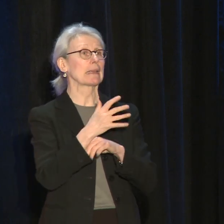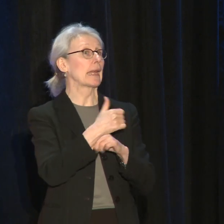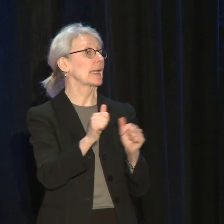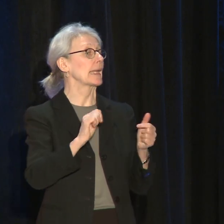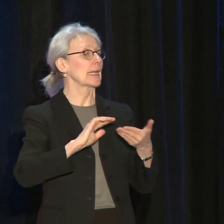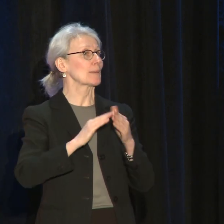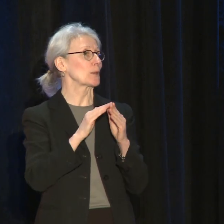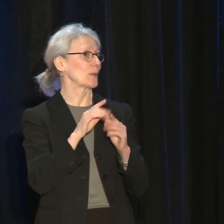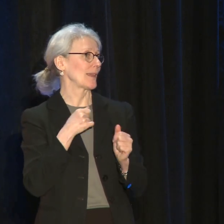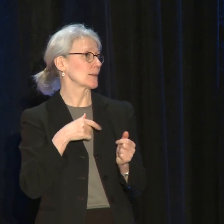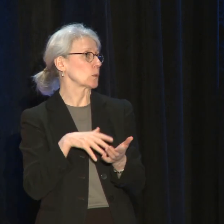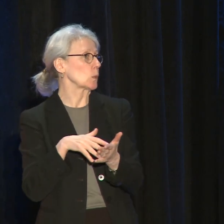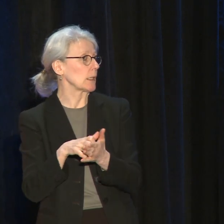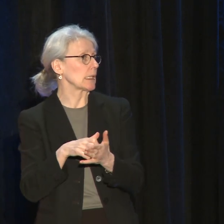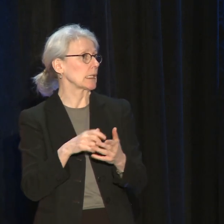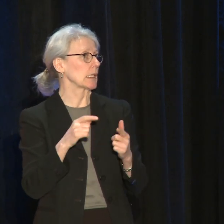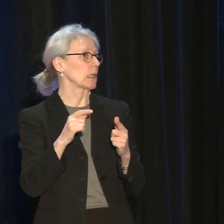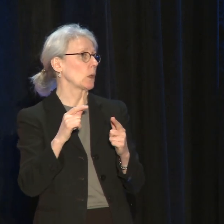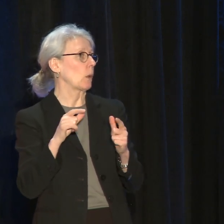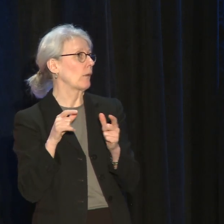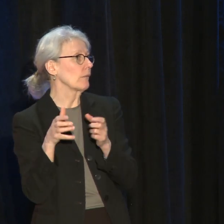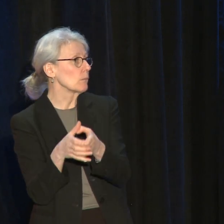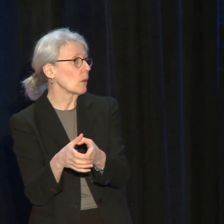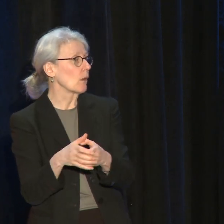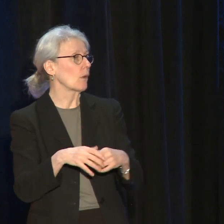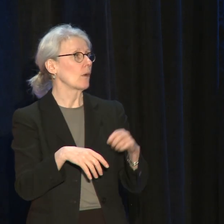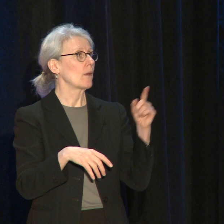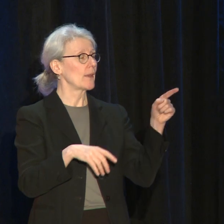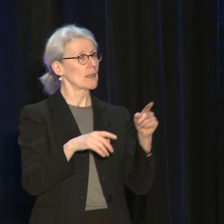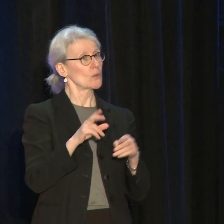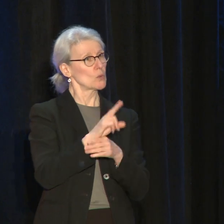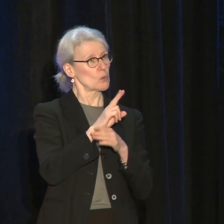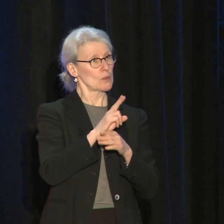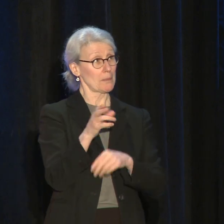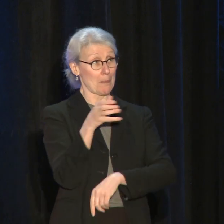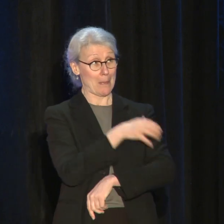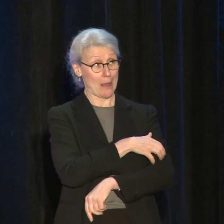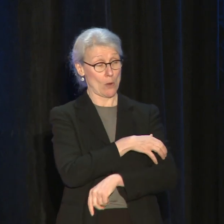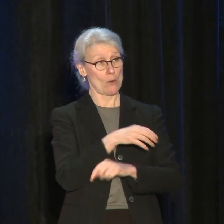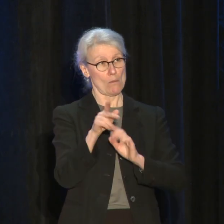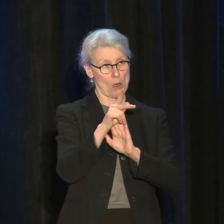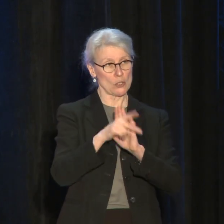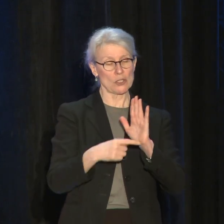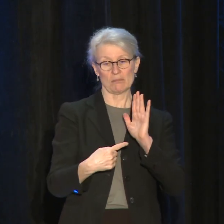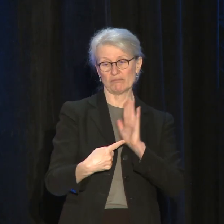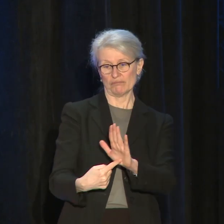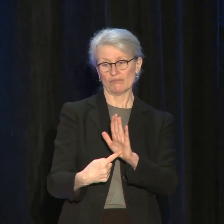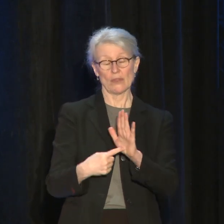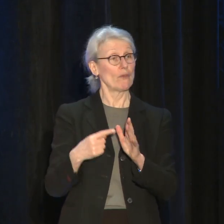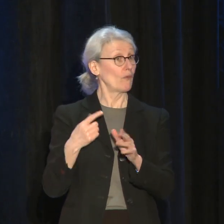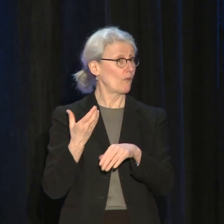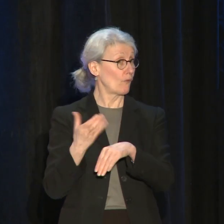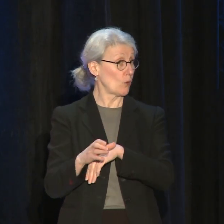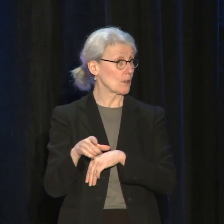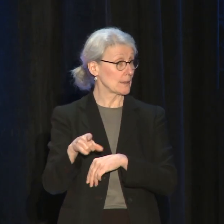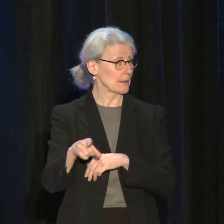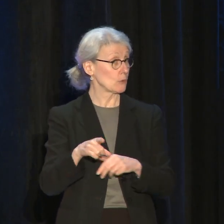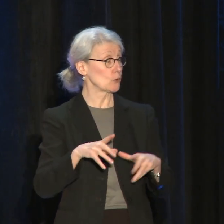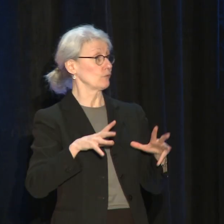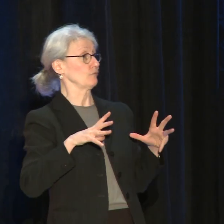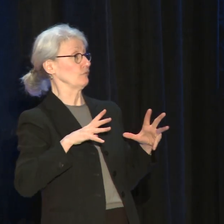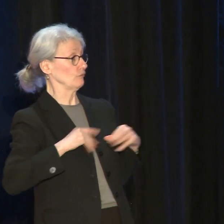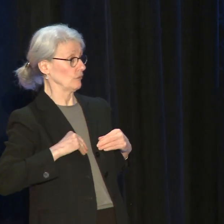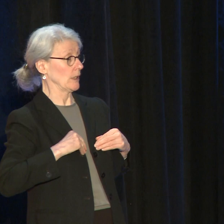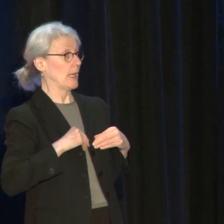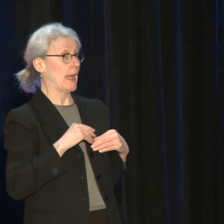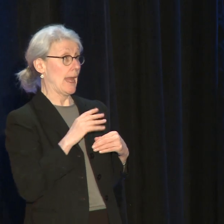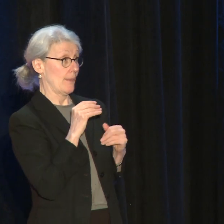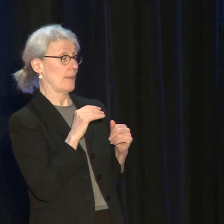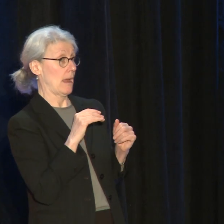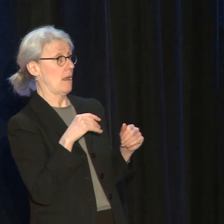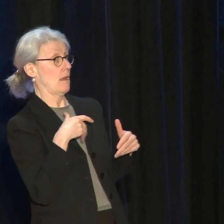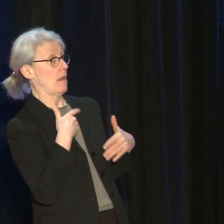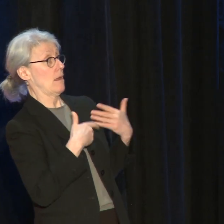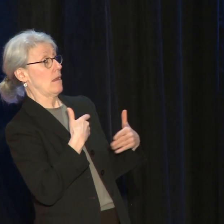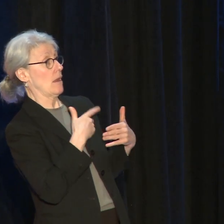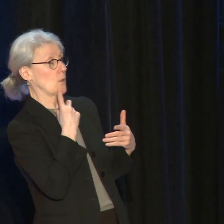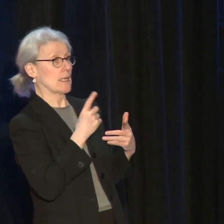it is a weapon that the state can use to force compliance and deter us from needed social change.